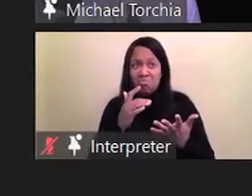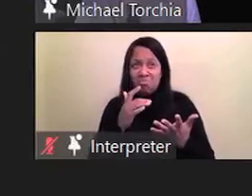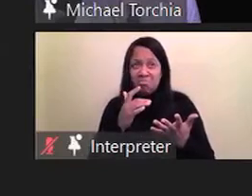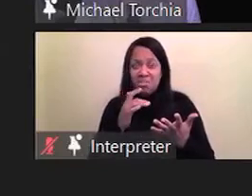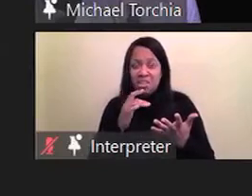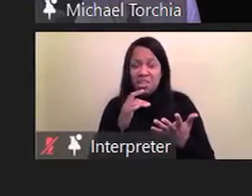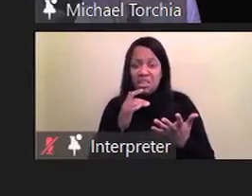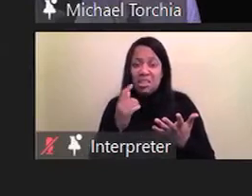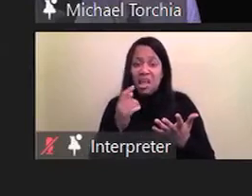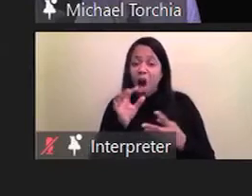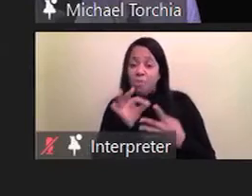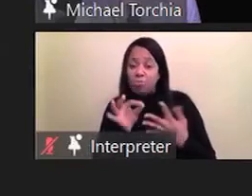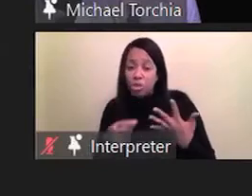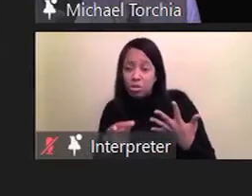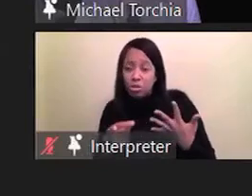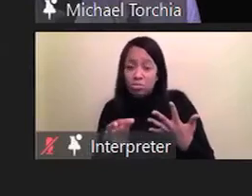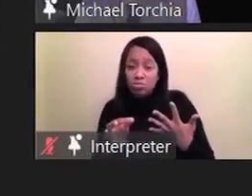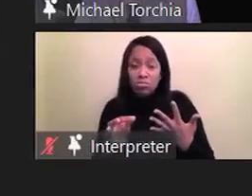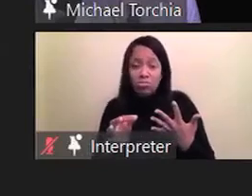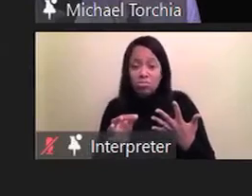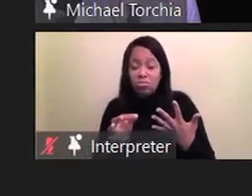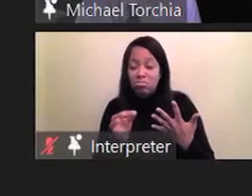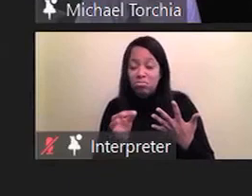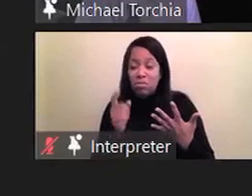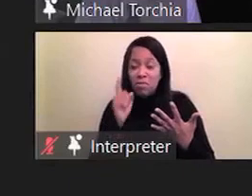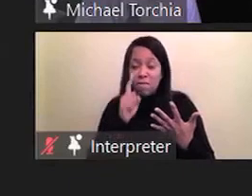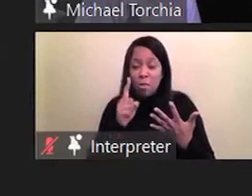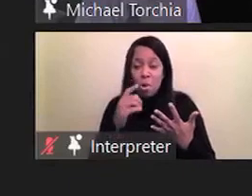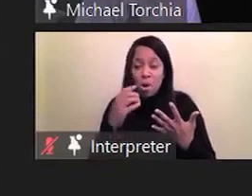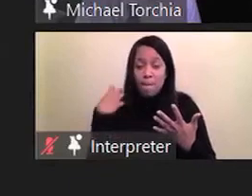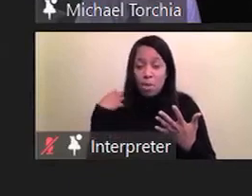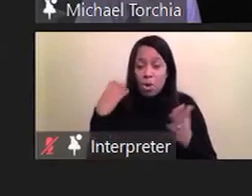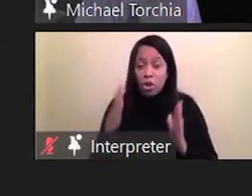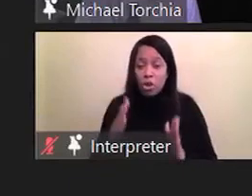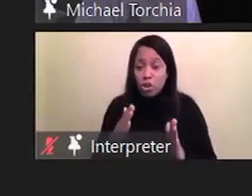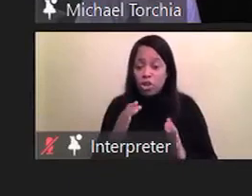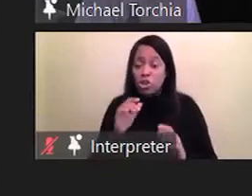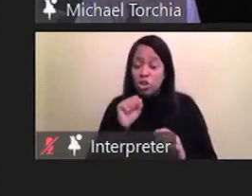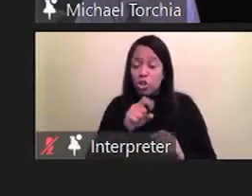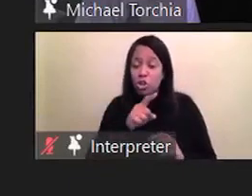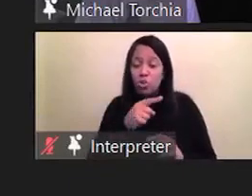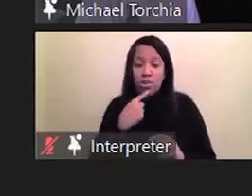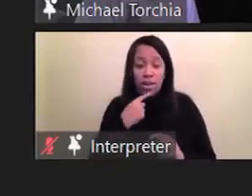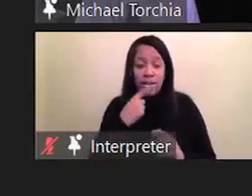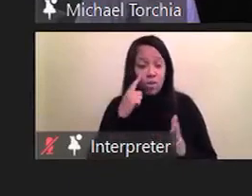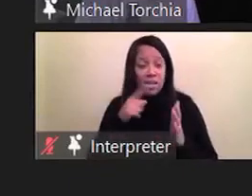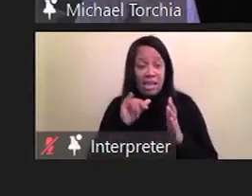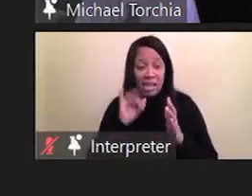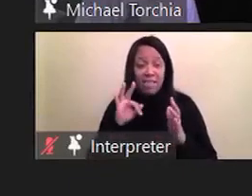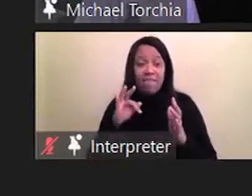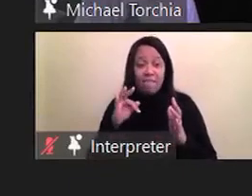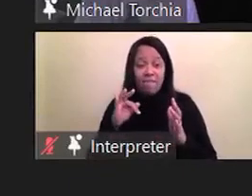If there were a dispute, can you put up an audit like that and hold it up to the court and say, well, we conducted the audit.